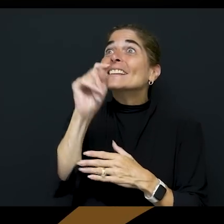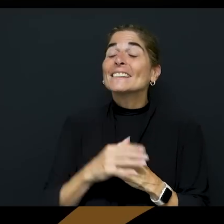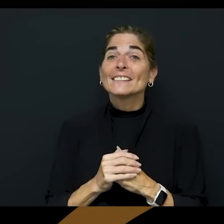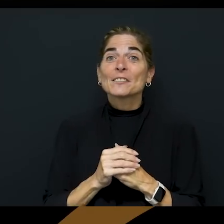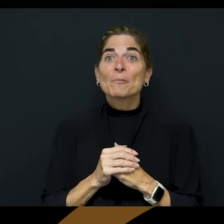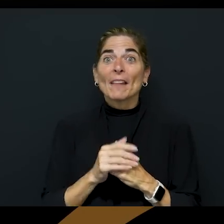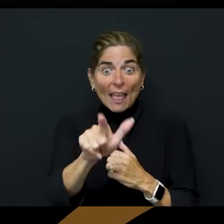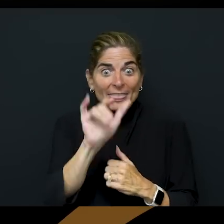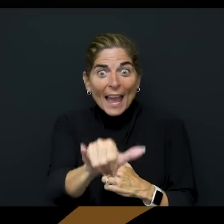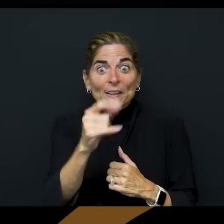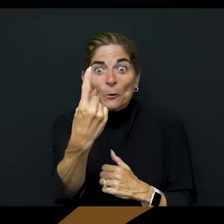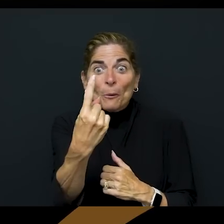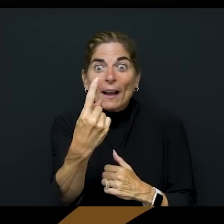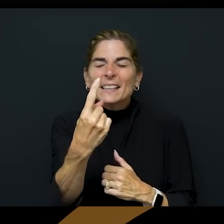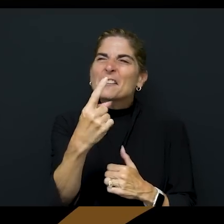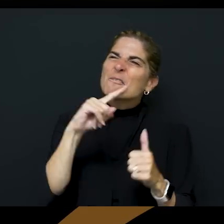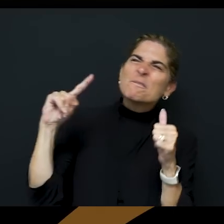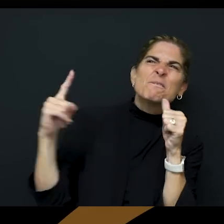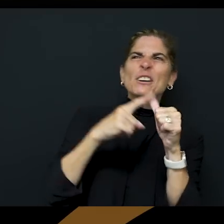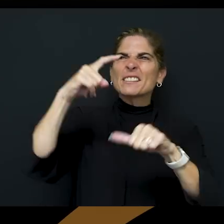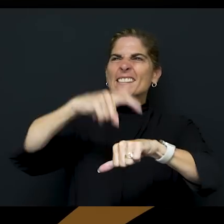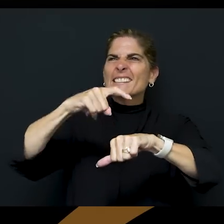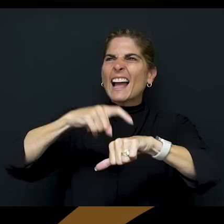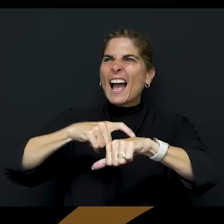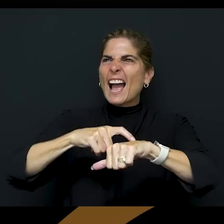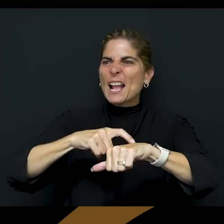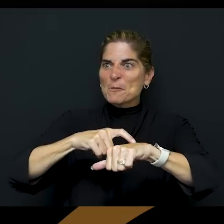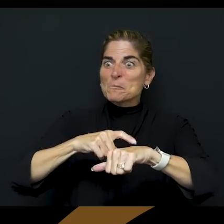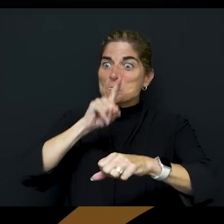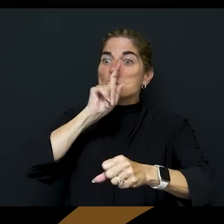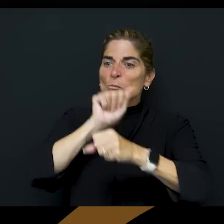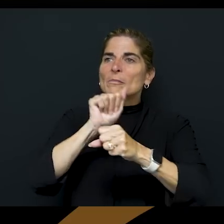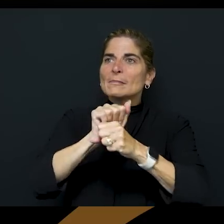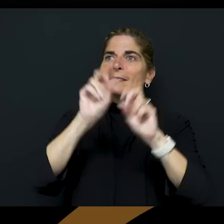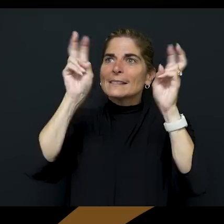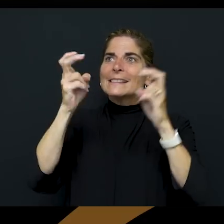This is the one! For the first time ever, be able to literally see what's on the shelf.